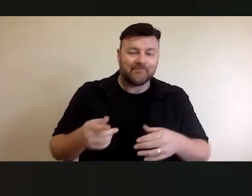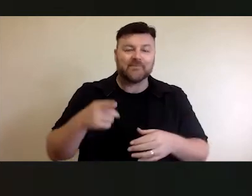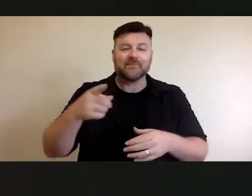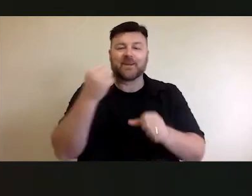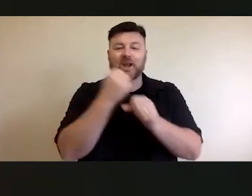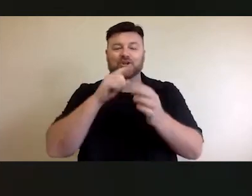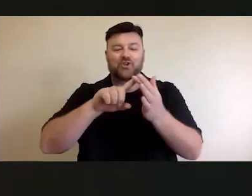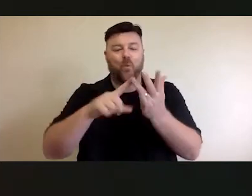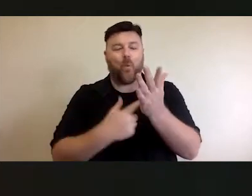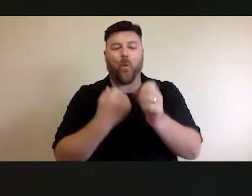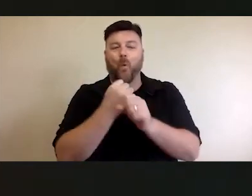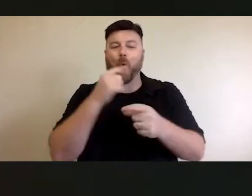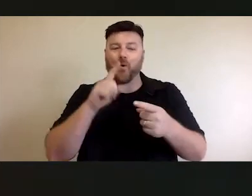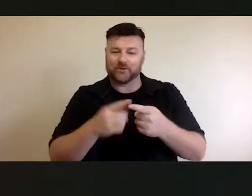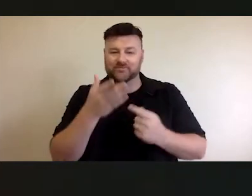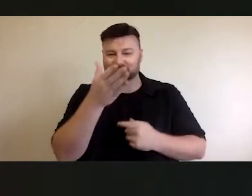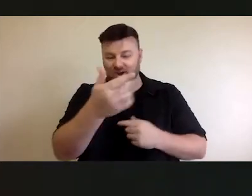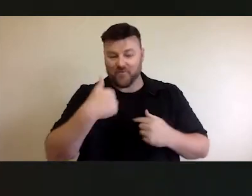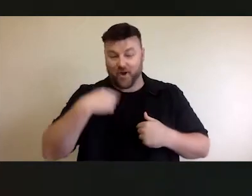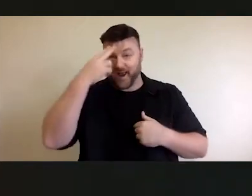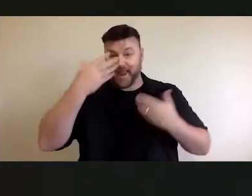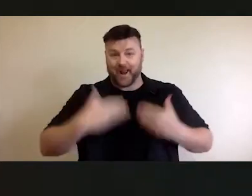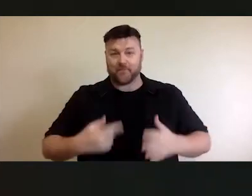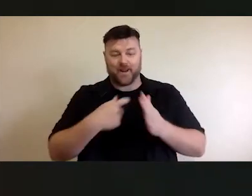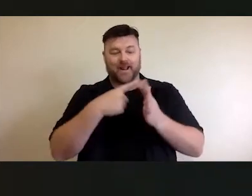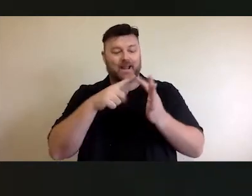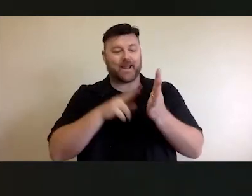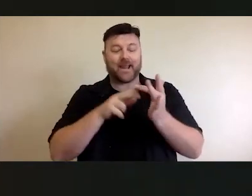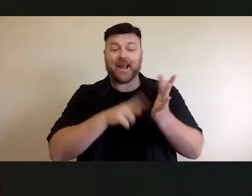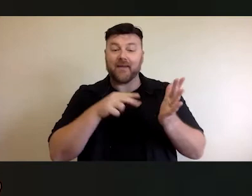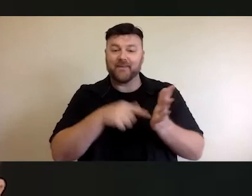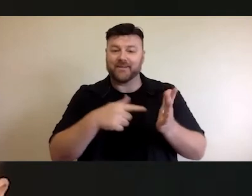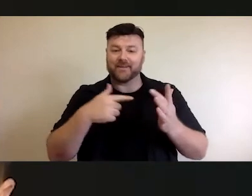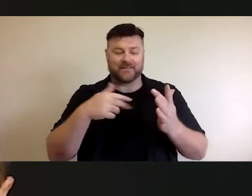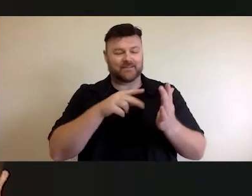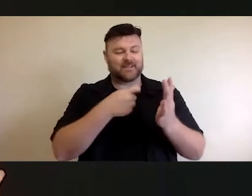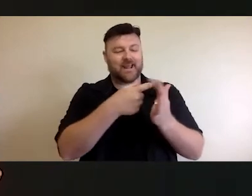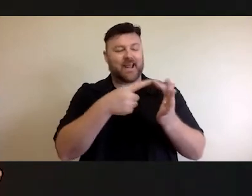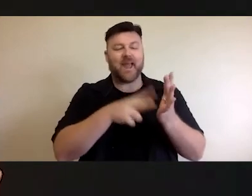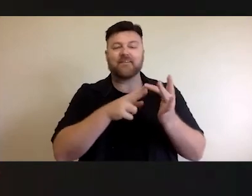My name is Kevin, and I look forward to hosting today's Creative Connections webinar.